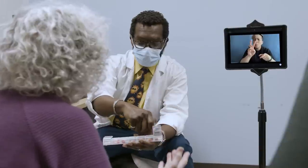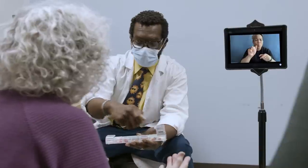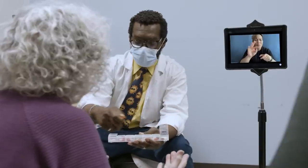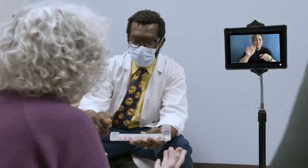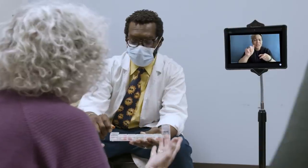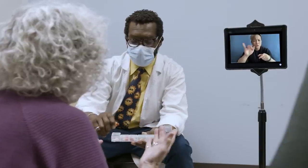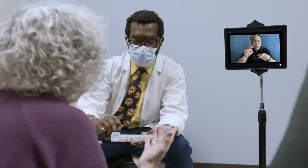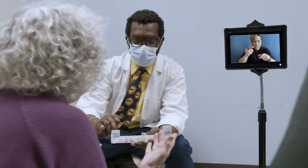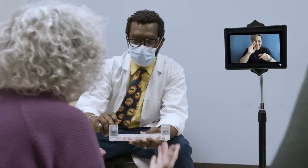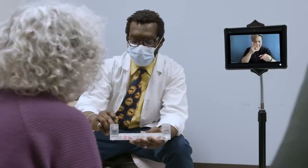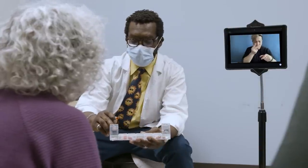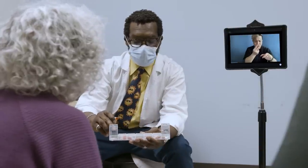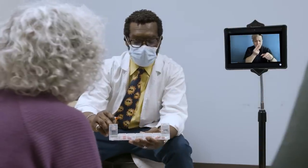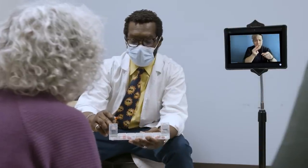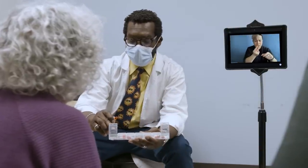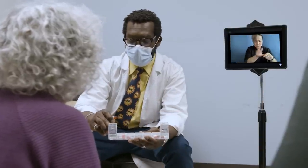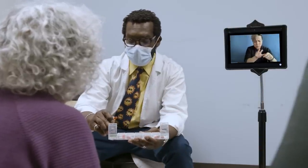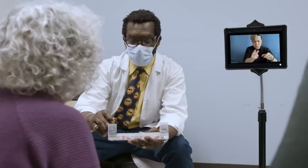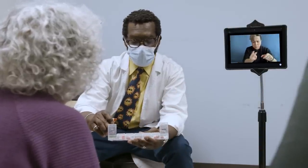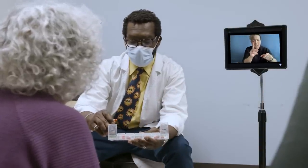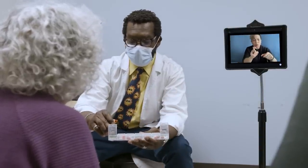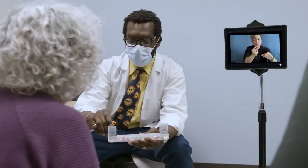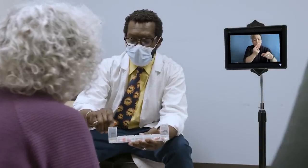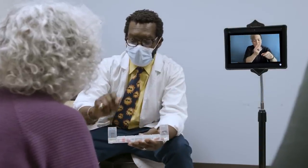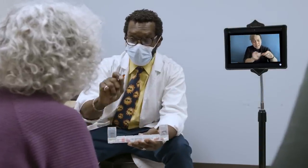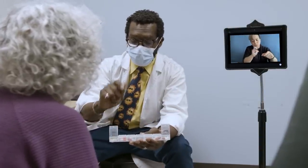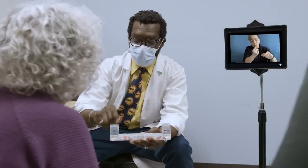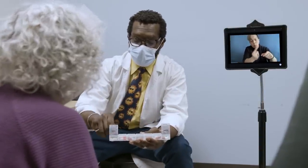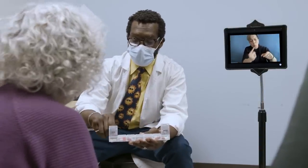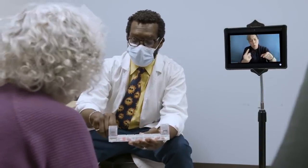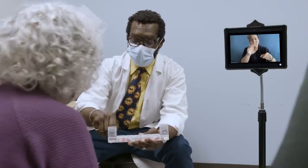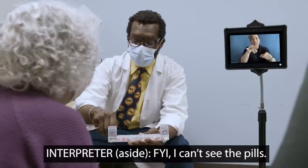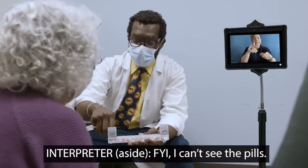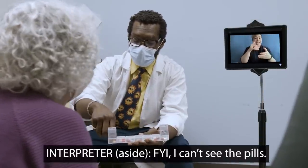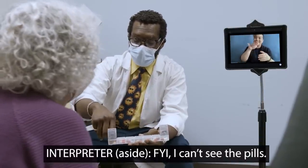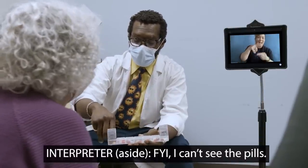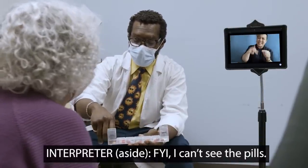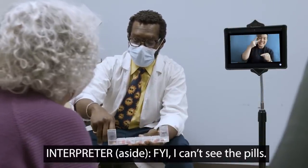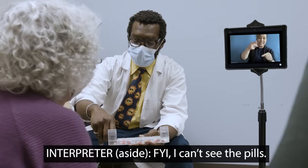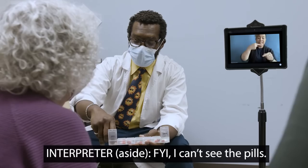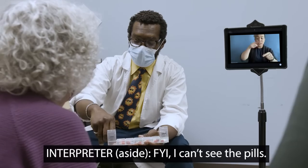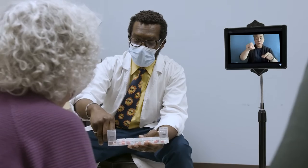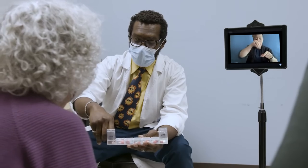where you should be taking one. I’m gonna put this over here,